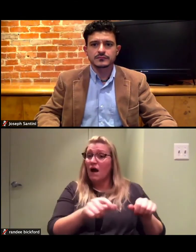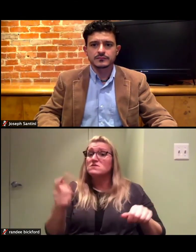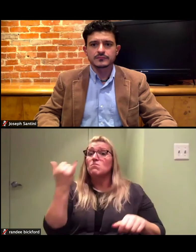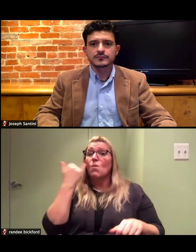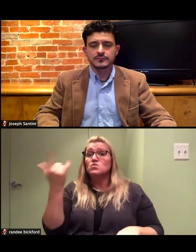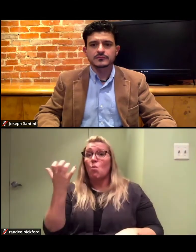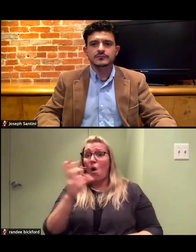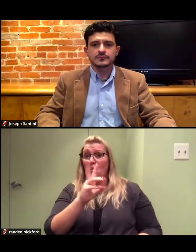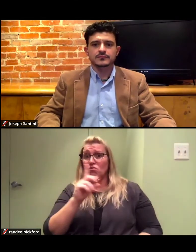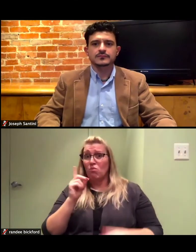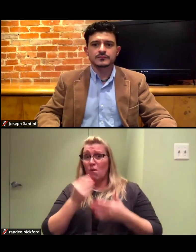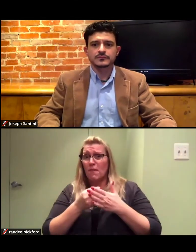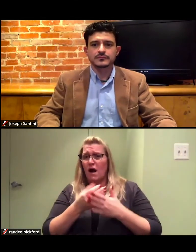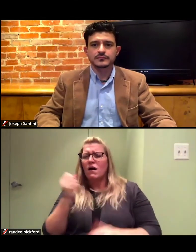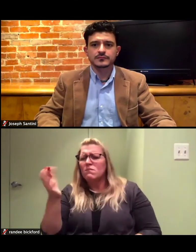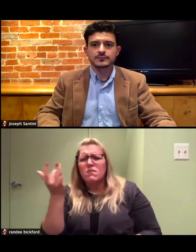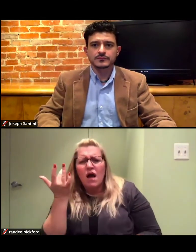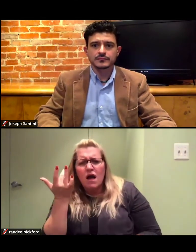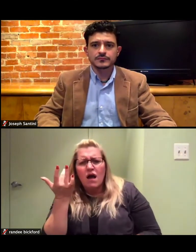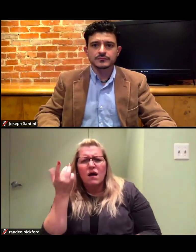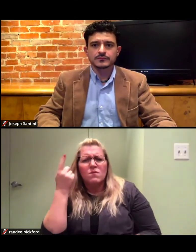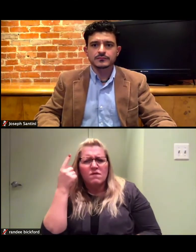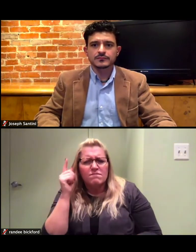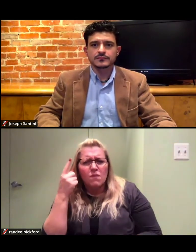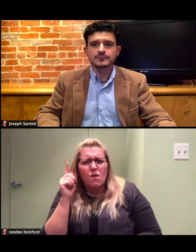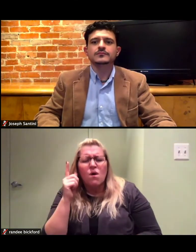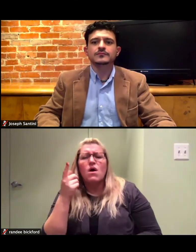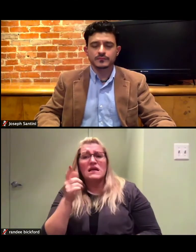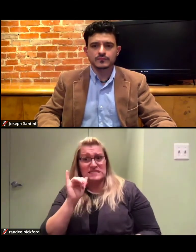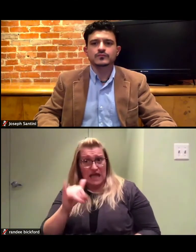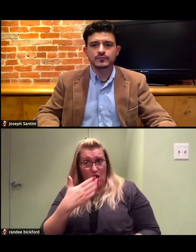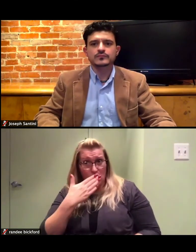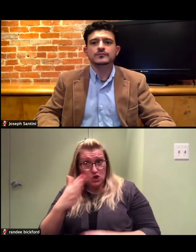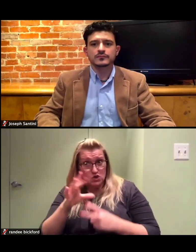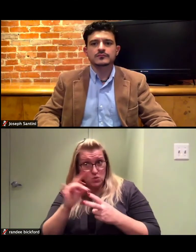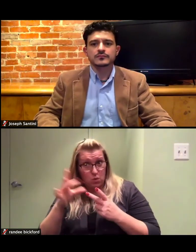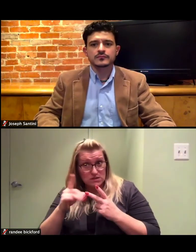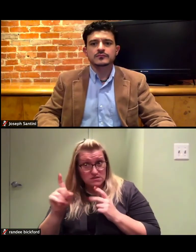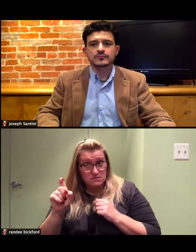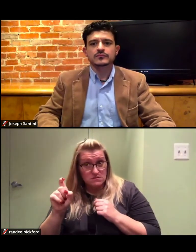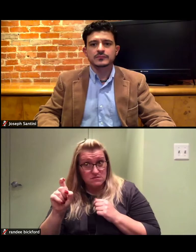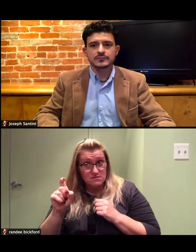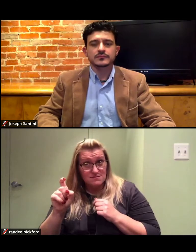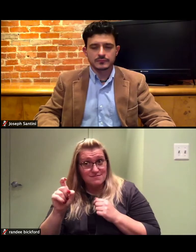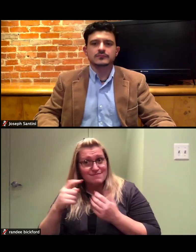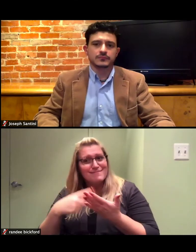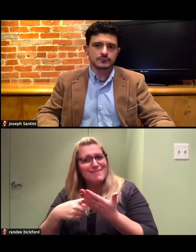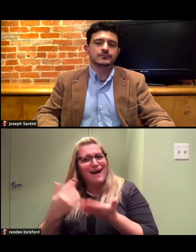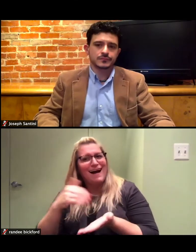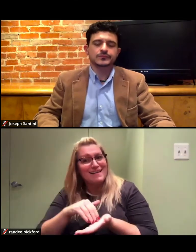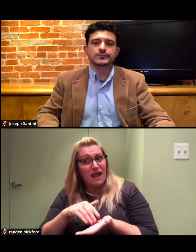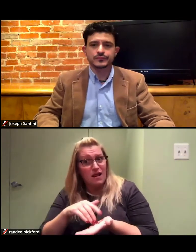When they go to the bank (coughs) and let them go to the bank and that's fine. But when they withdraw money,